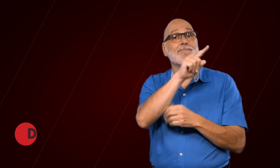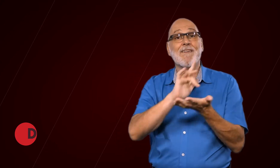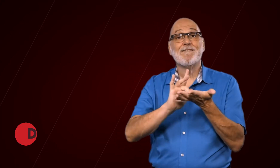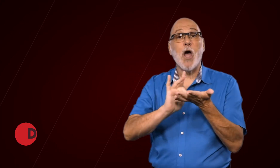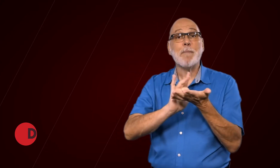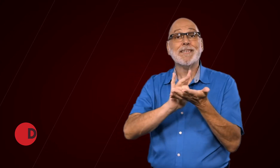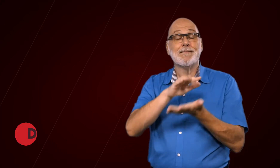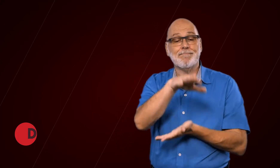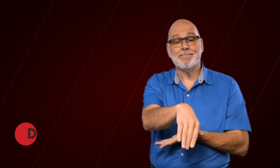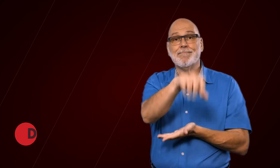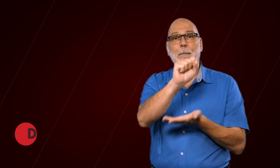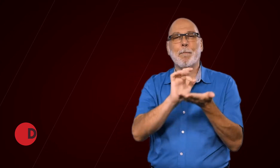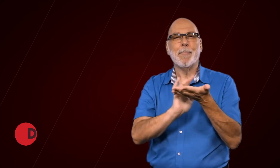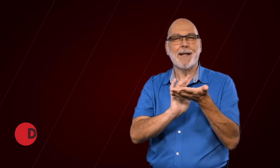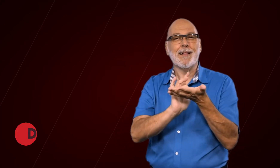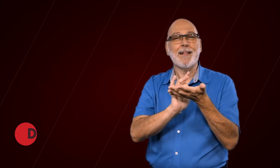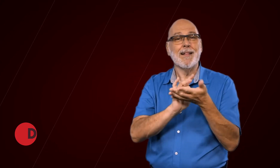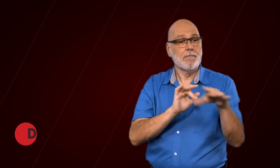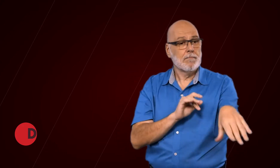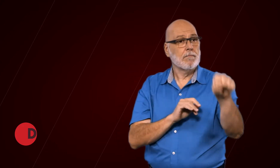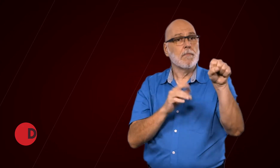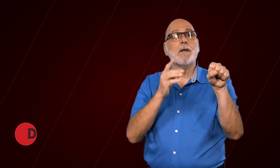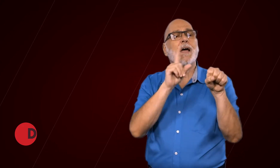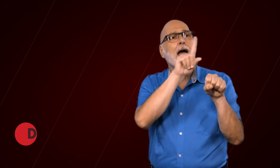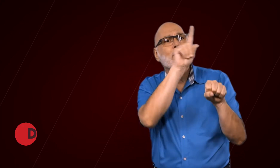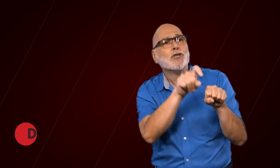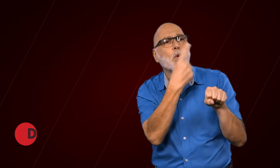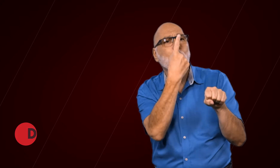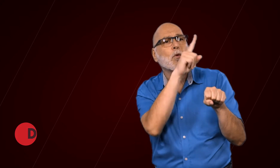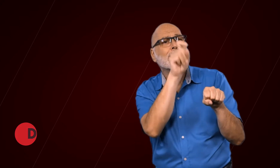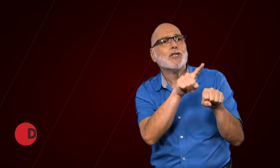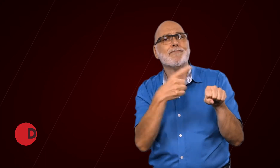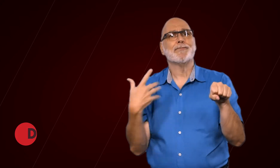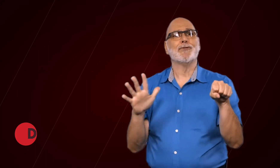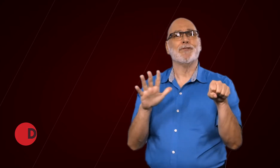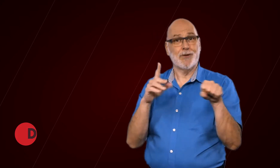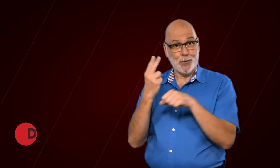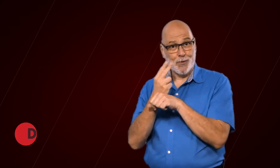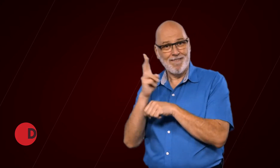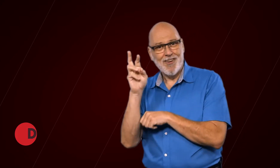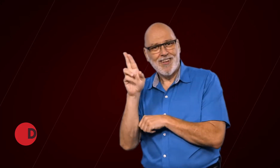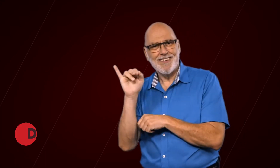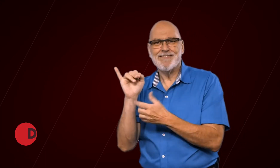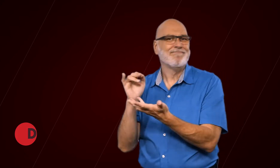regarding their child. prescriptions at pharmacy, or for teacher to talk to parents